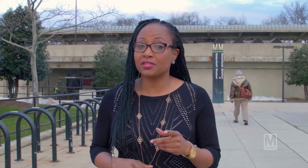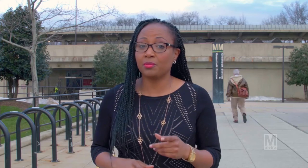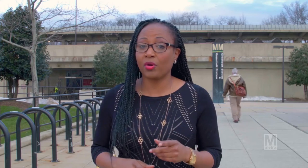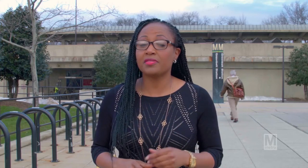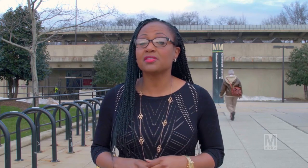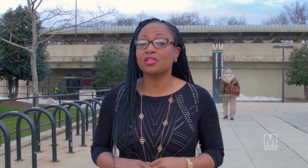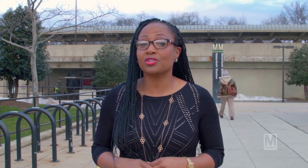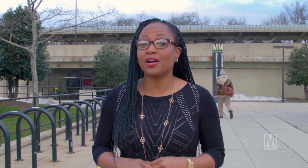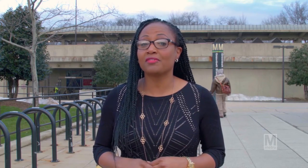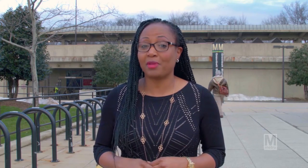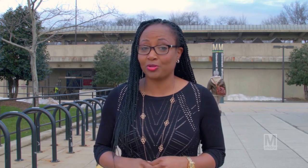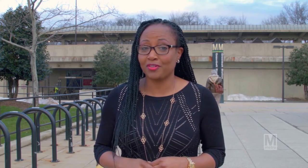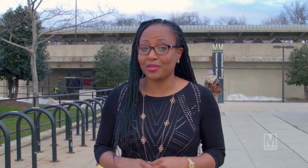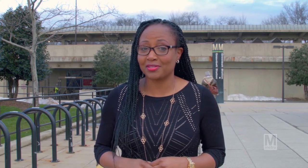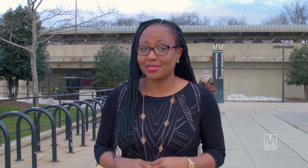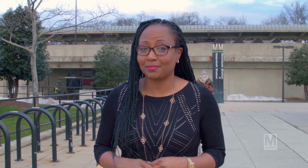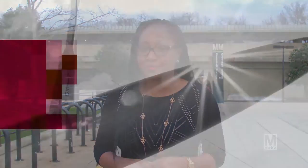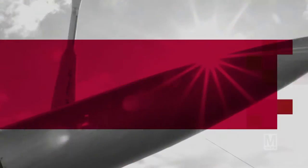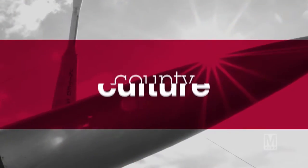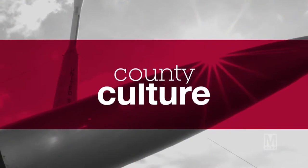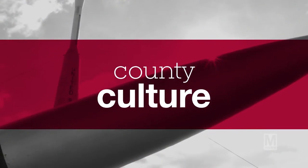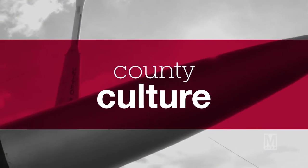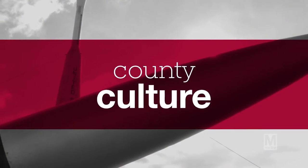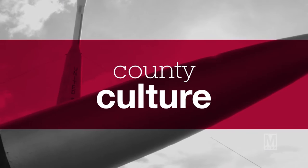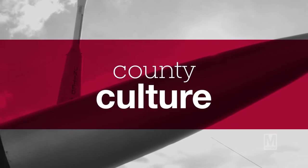All this and more on this edition of "MetroFocus."